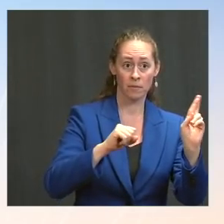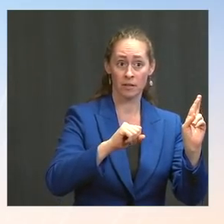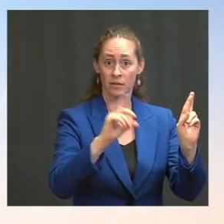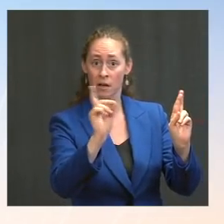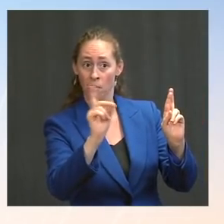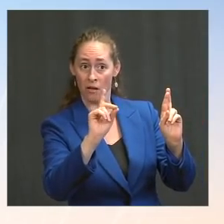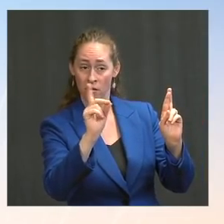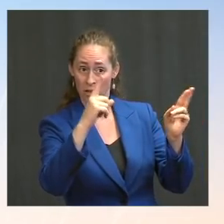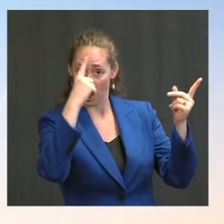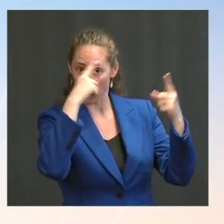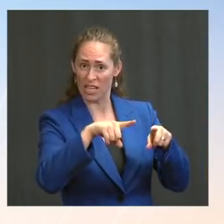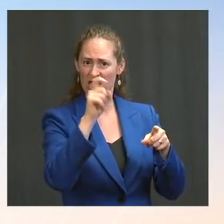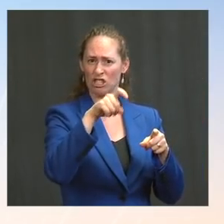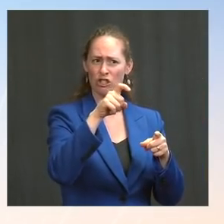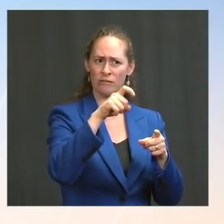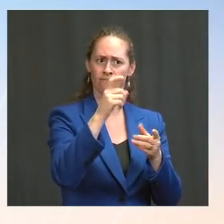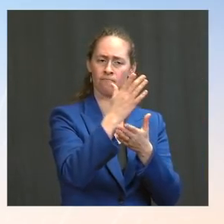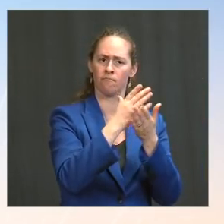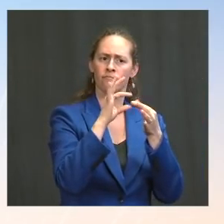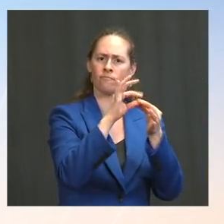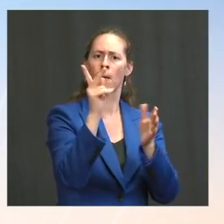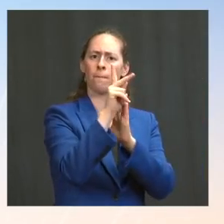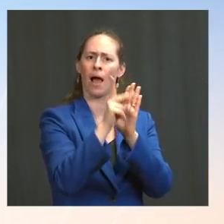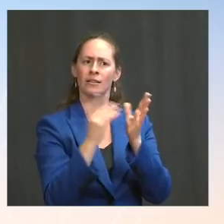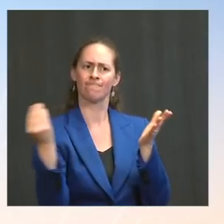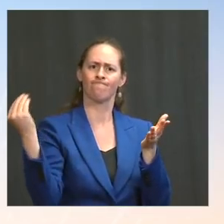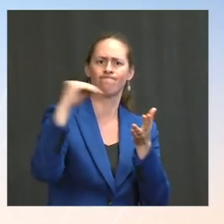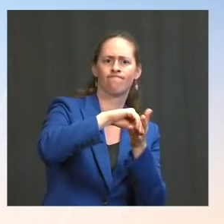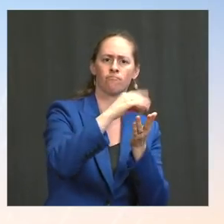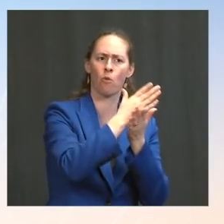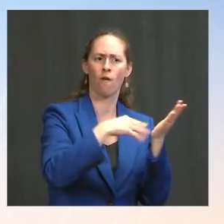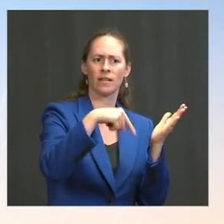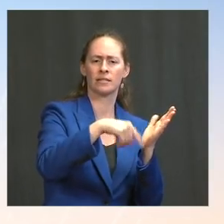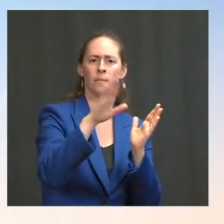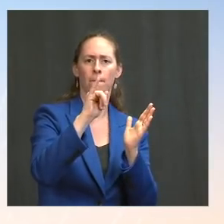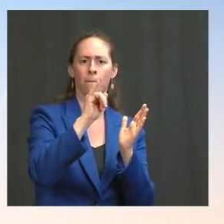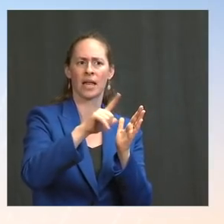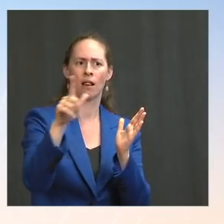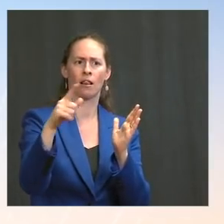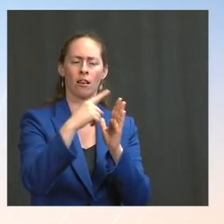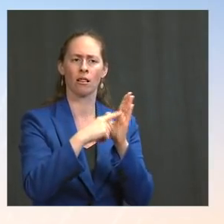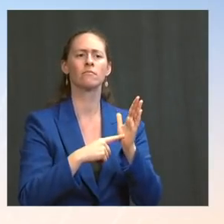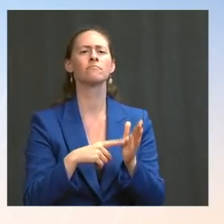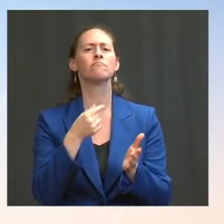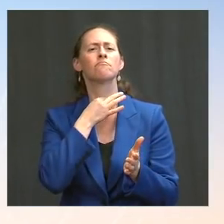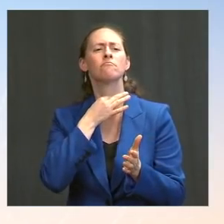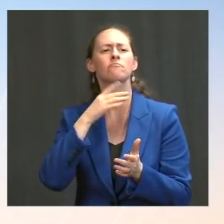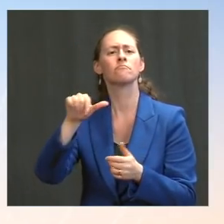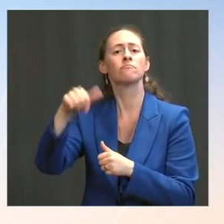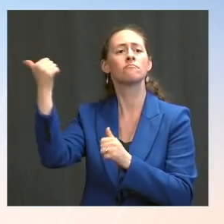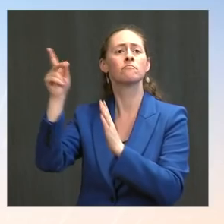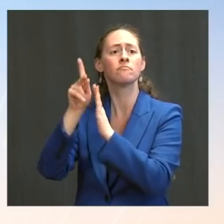Is the policy in there what you want it to look like at the end of the day? Are there certain policies you would want to keep in the final bill? Mr. Deese: Yeah, so that was --